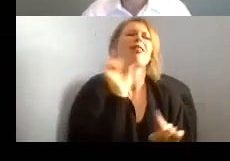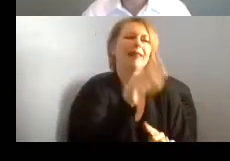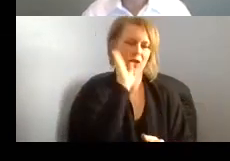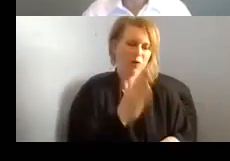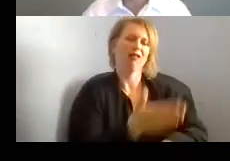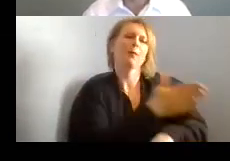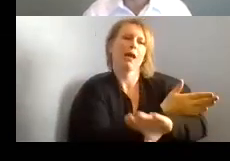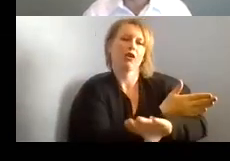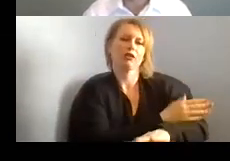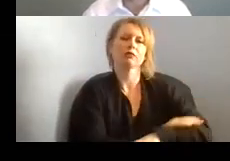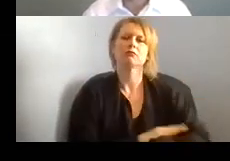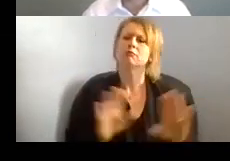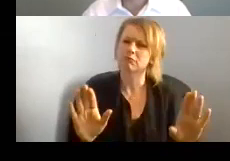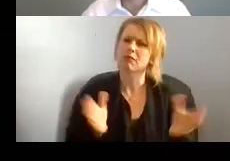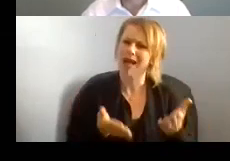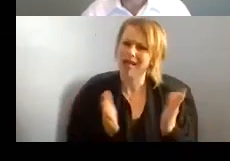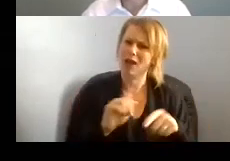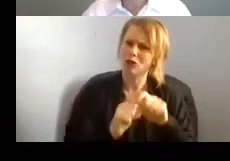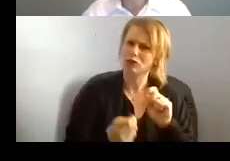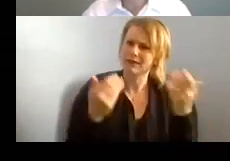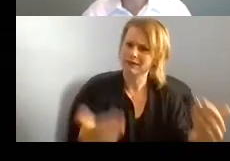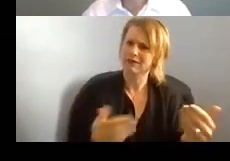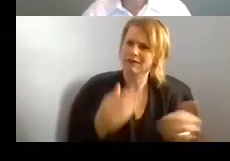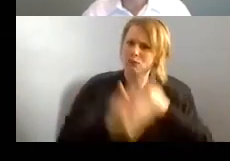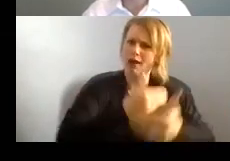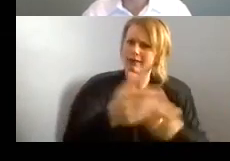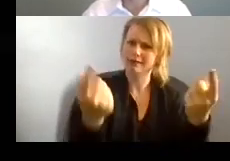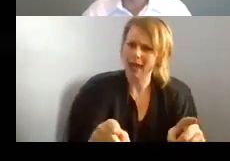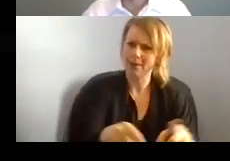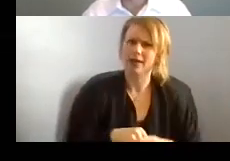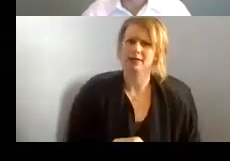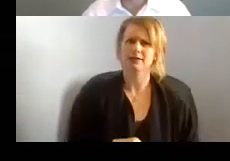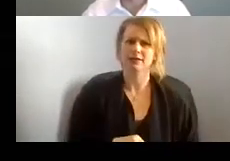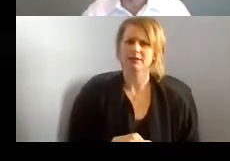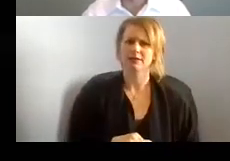Instead, allow them to grieve. Anything that begins with “at least” should probably be reconsidered.